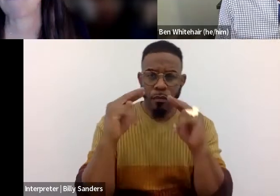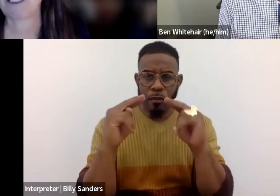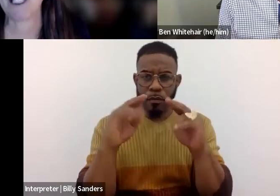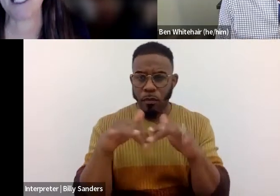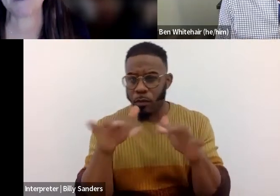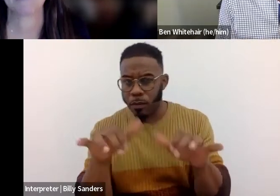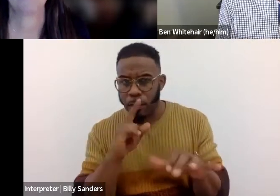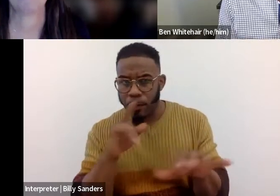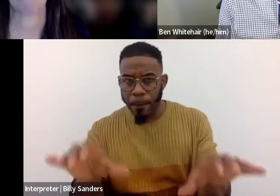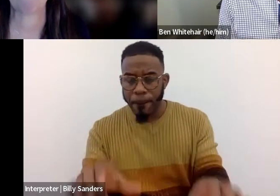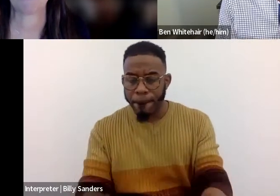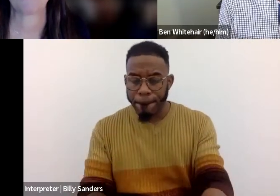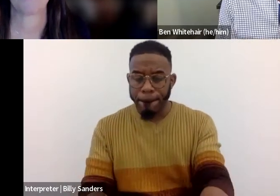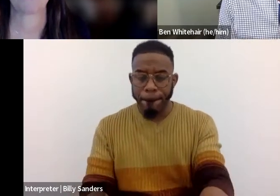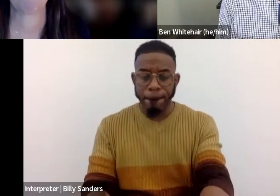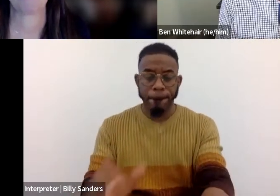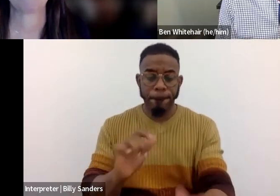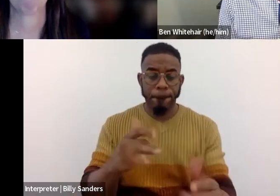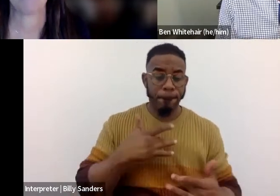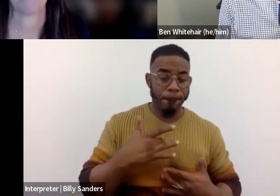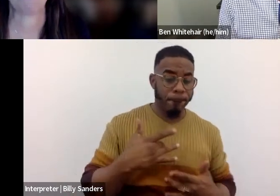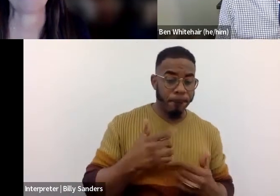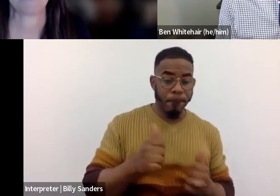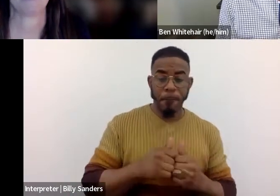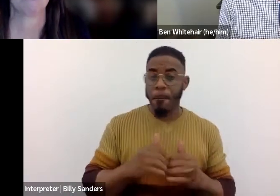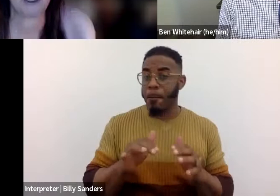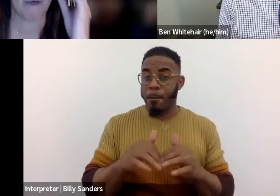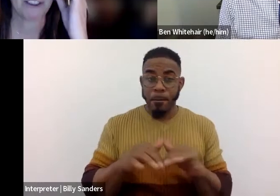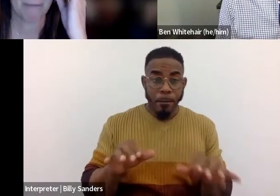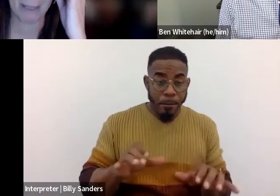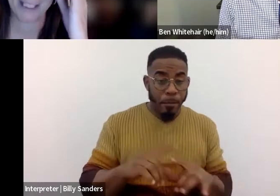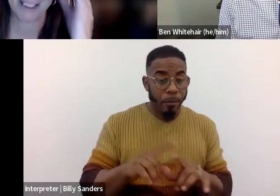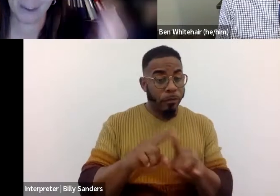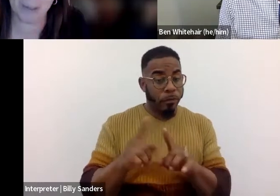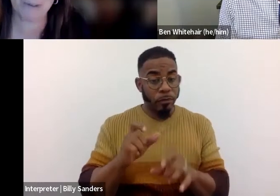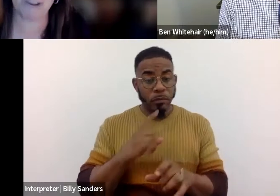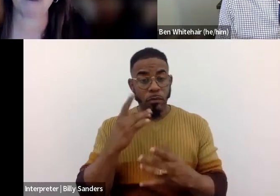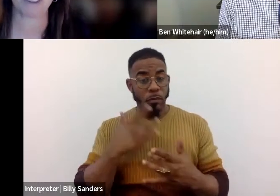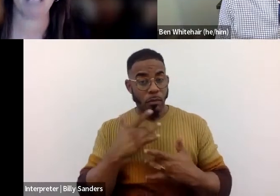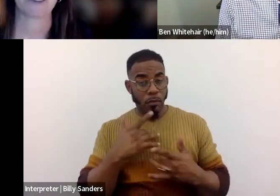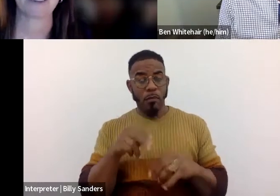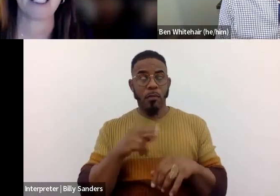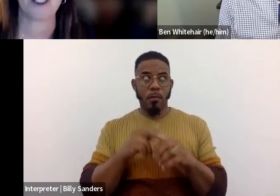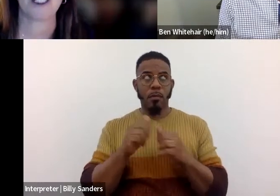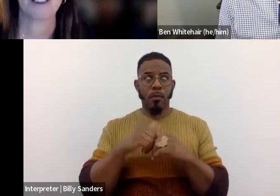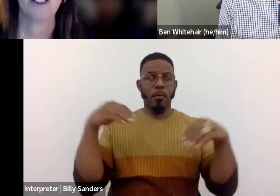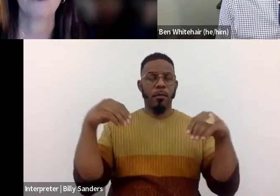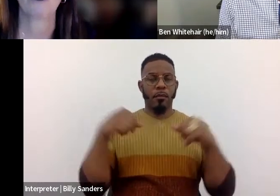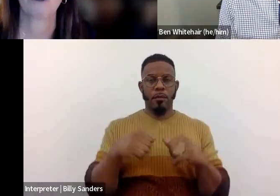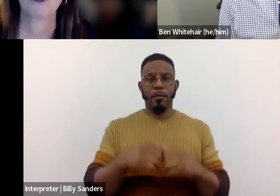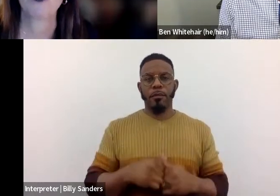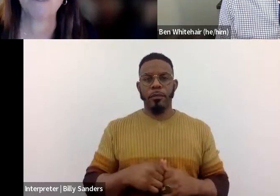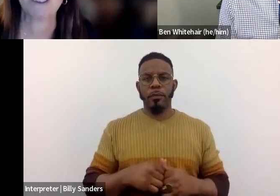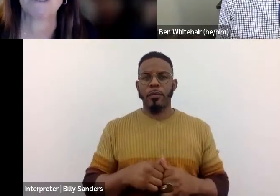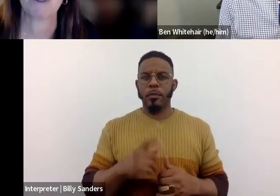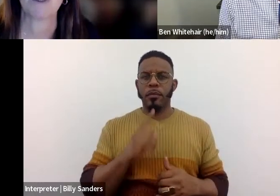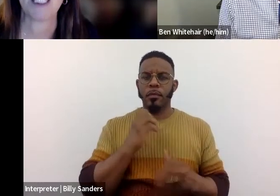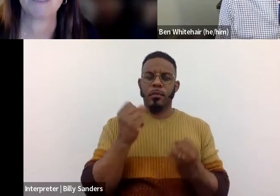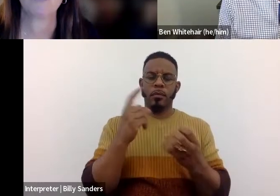might be done, you might be concerned with how it's done, but you also might be concerned of course with compensation. So there are so many different things,